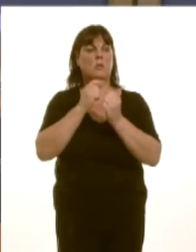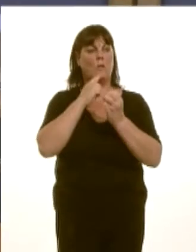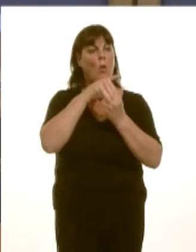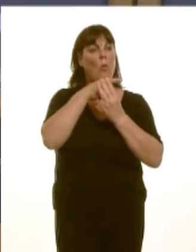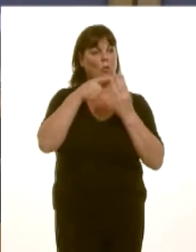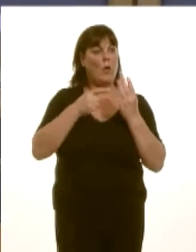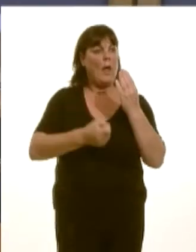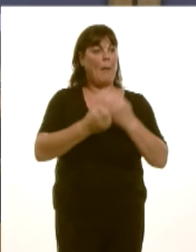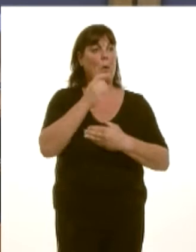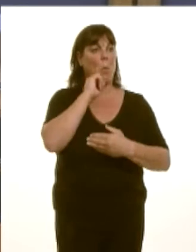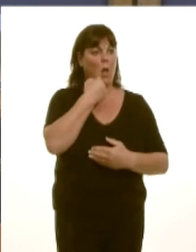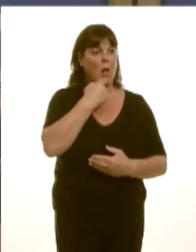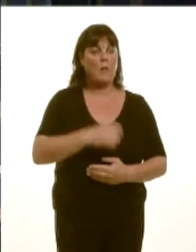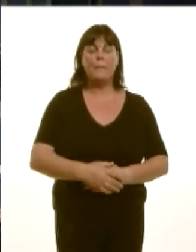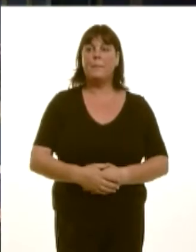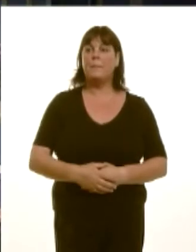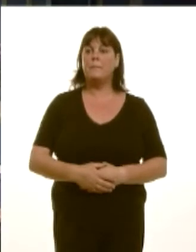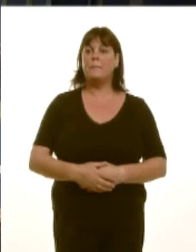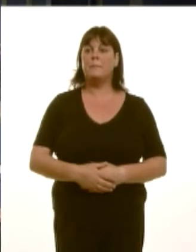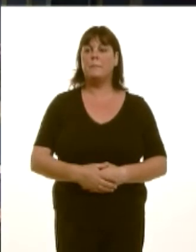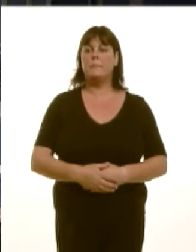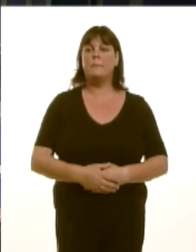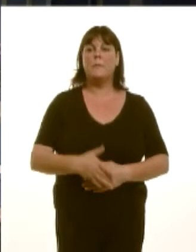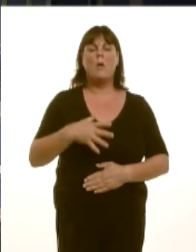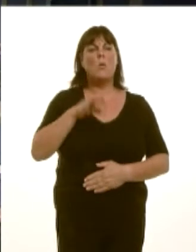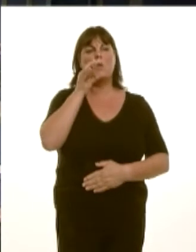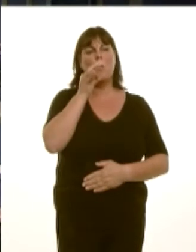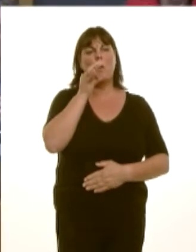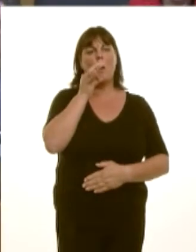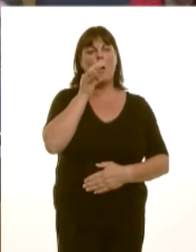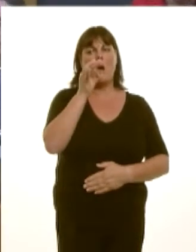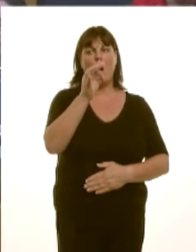What information does the Welsh Government receive from the UK Government about the impact of welfare reform?